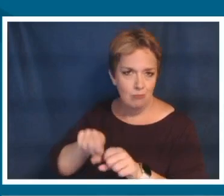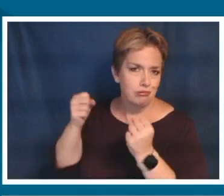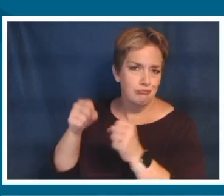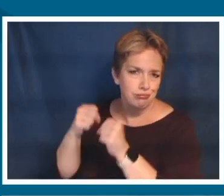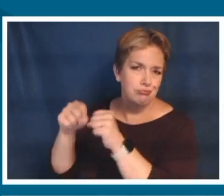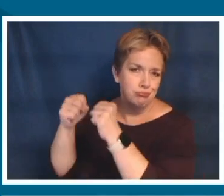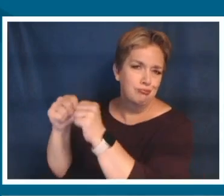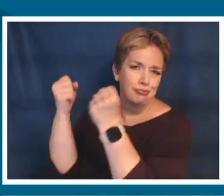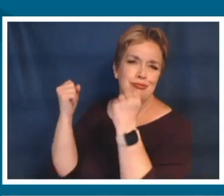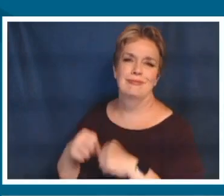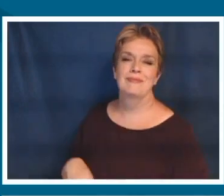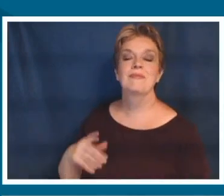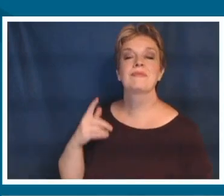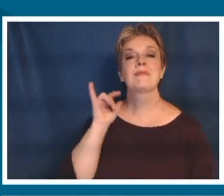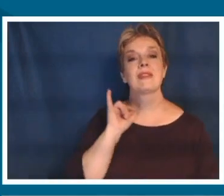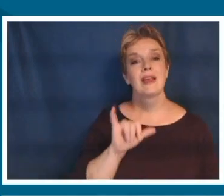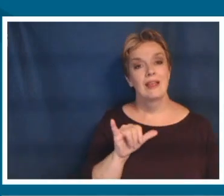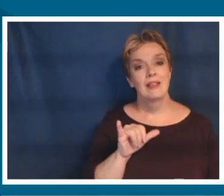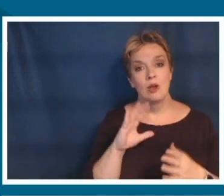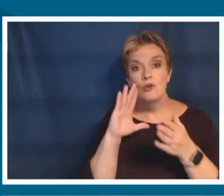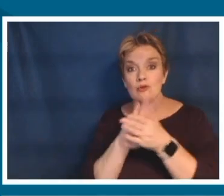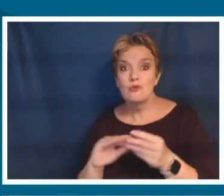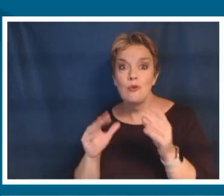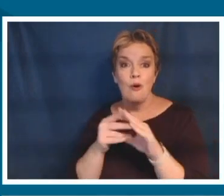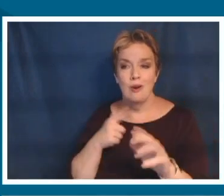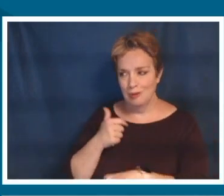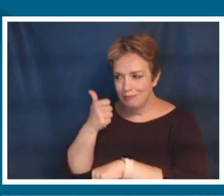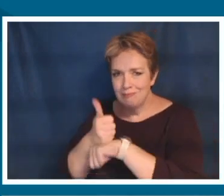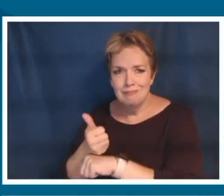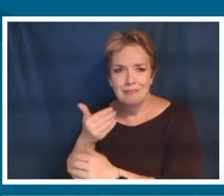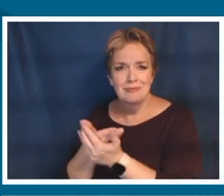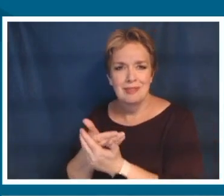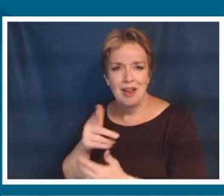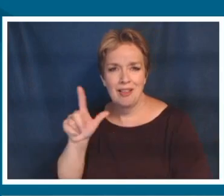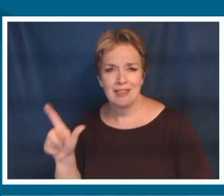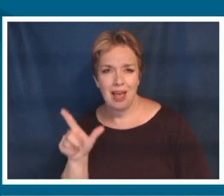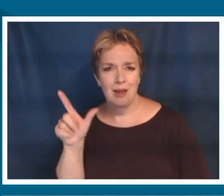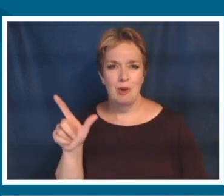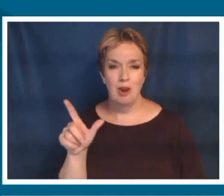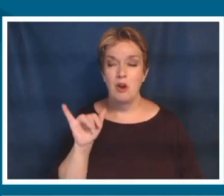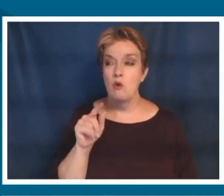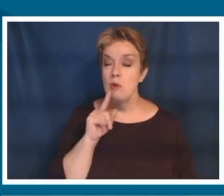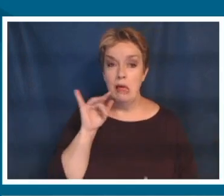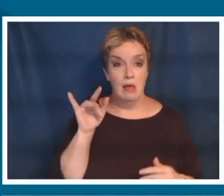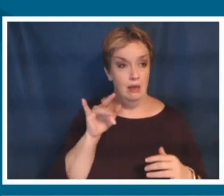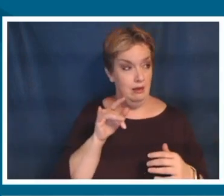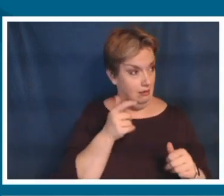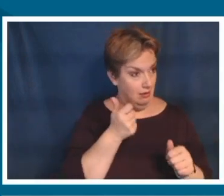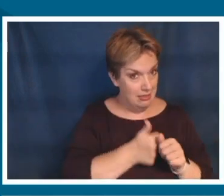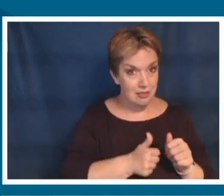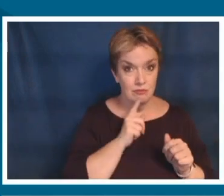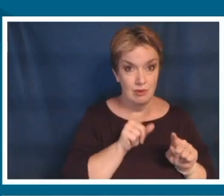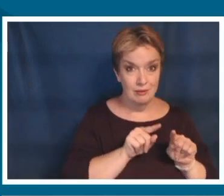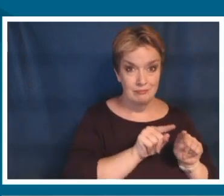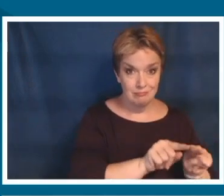to the library you know so it just really matched perfectly